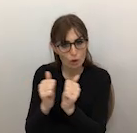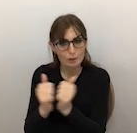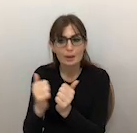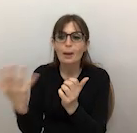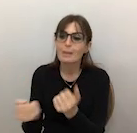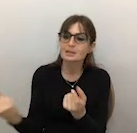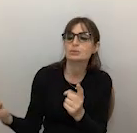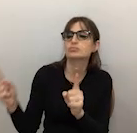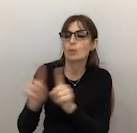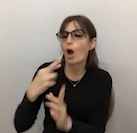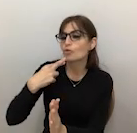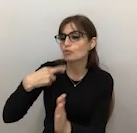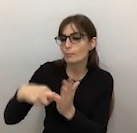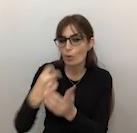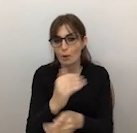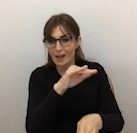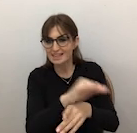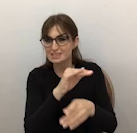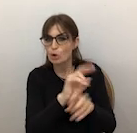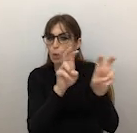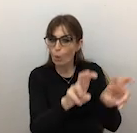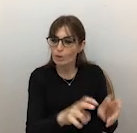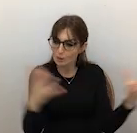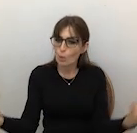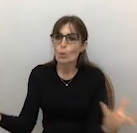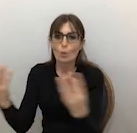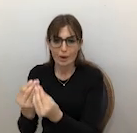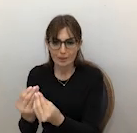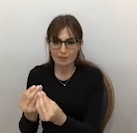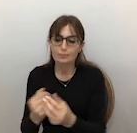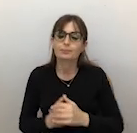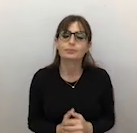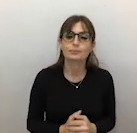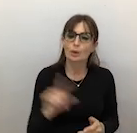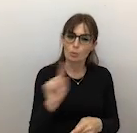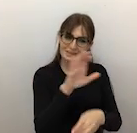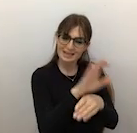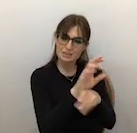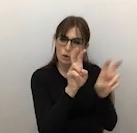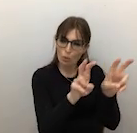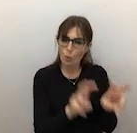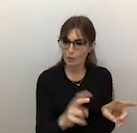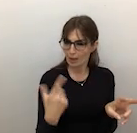it must be accompanied by a report from an external auditor. So what is an external audit and what is its purpose?